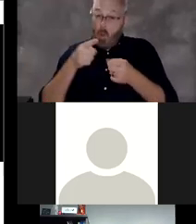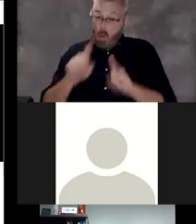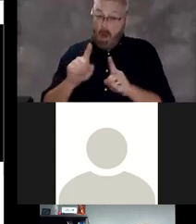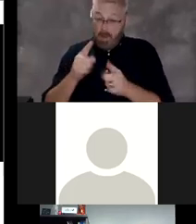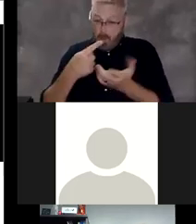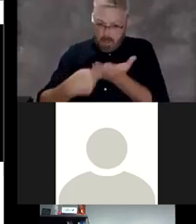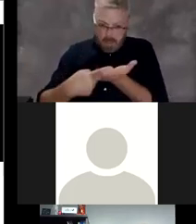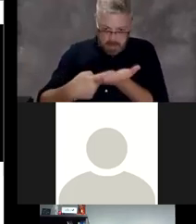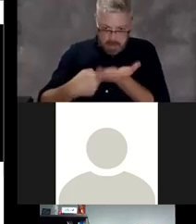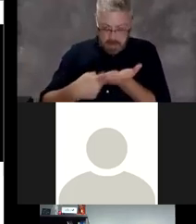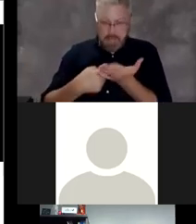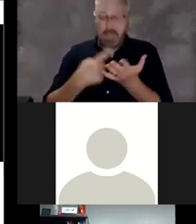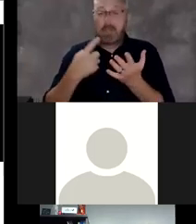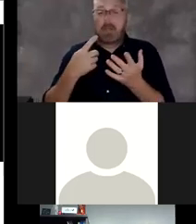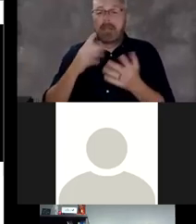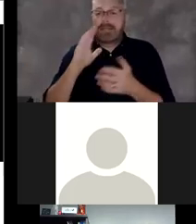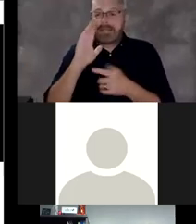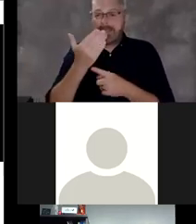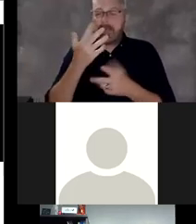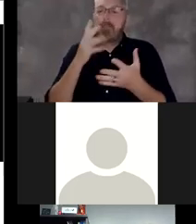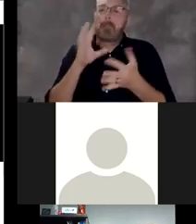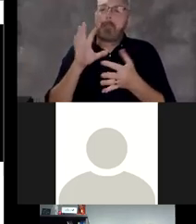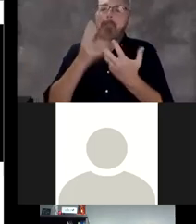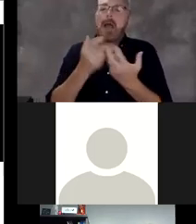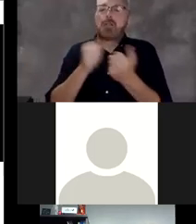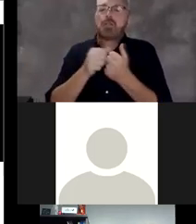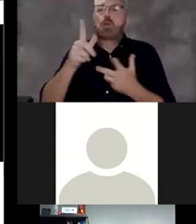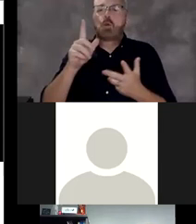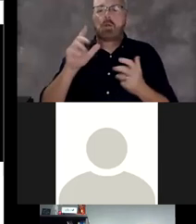REVOLVED PRIMARILY AROUND ATHLETIC TRAINERS AND FIREARM